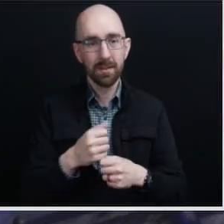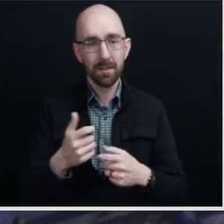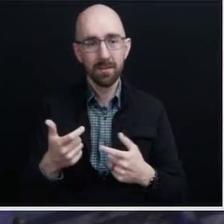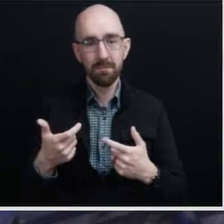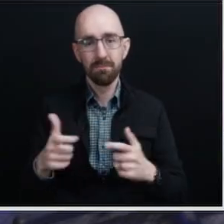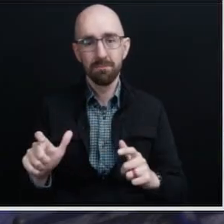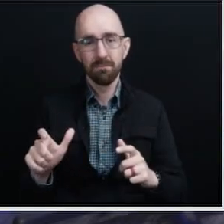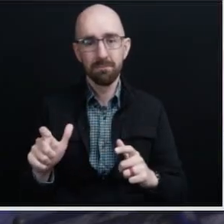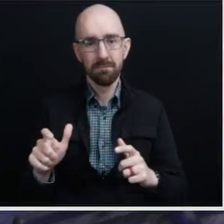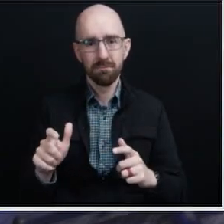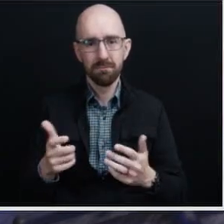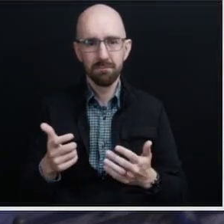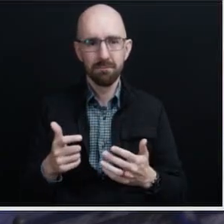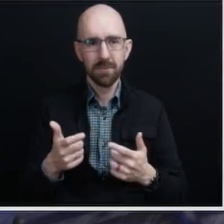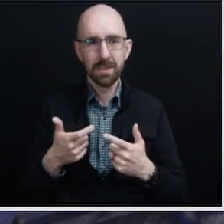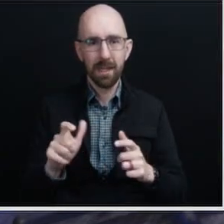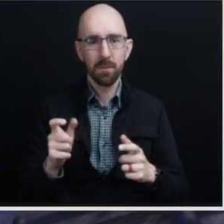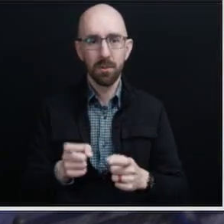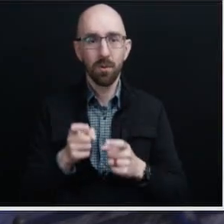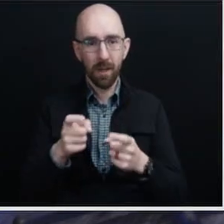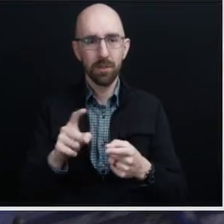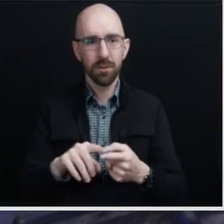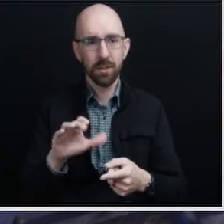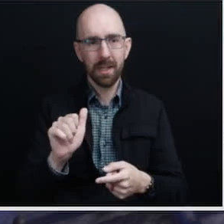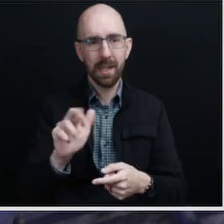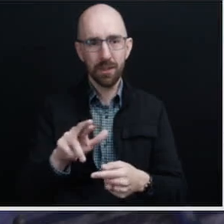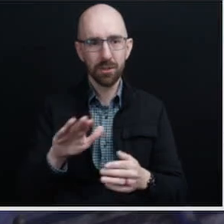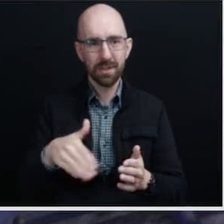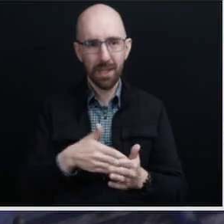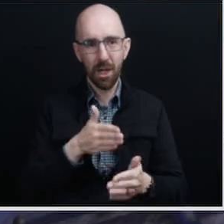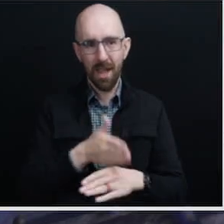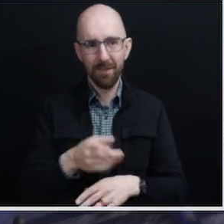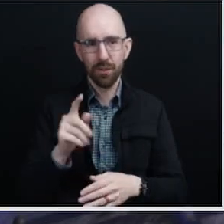say the least a sizable donation to the cancer center after you finish your treatment. uh you